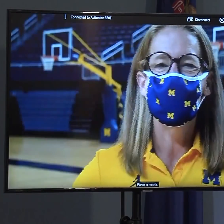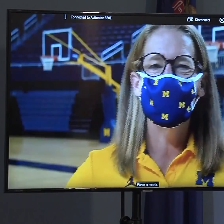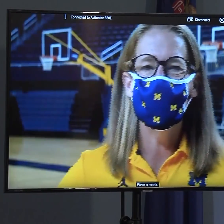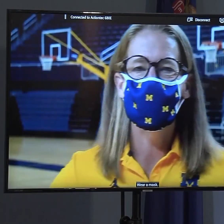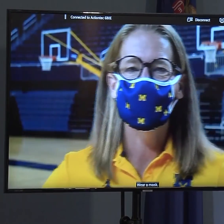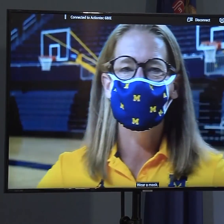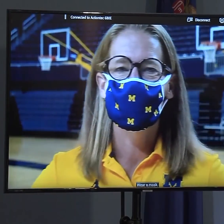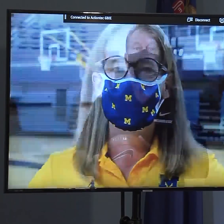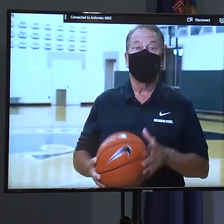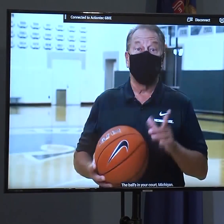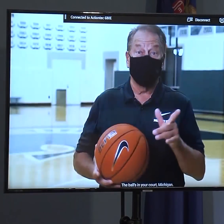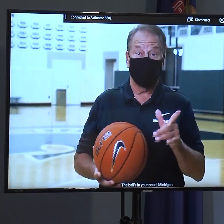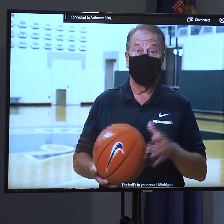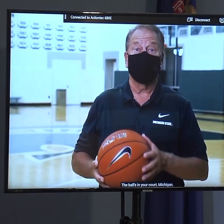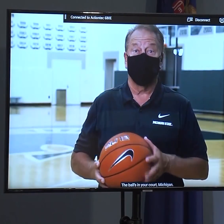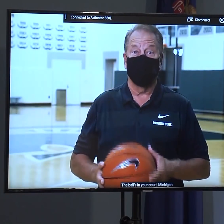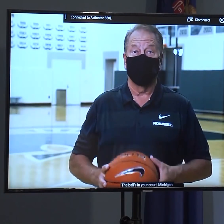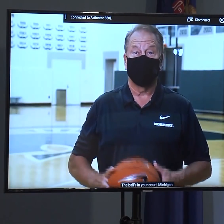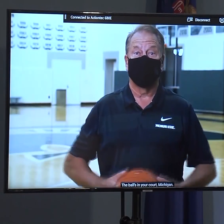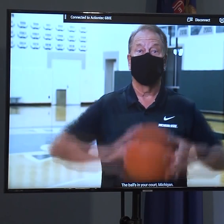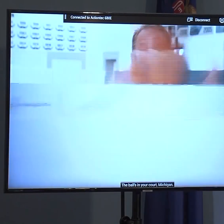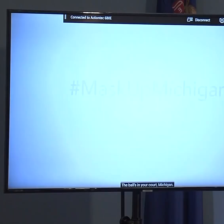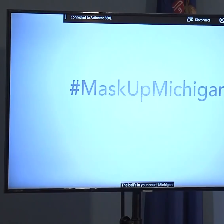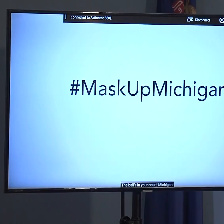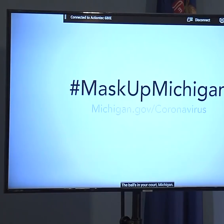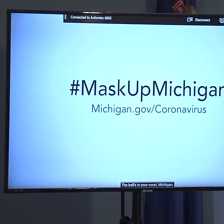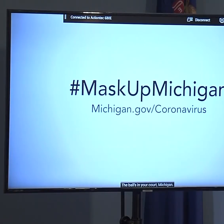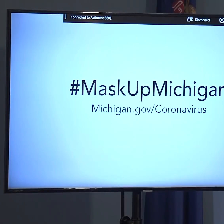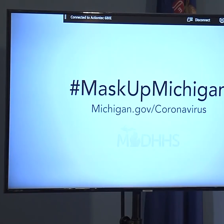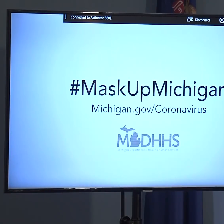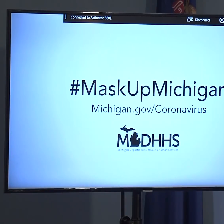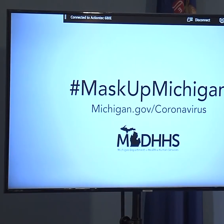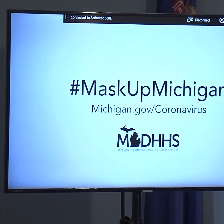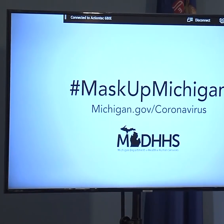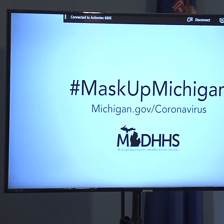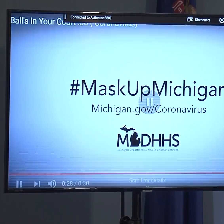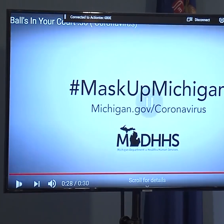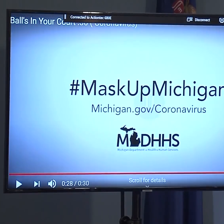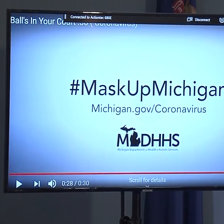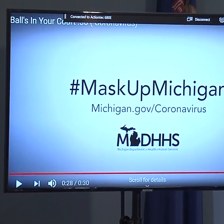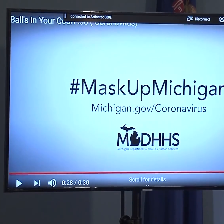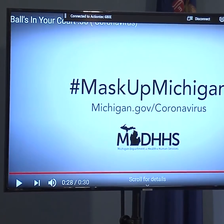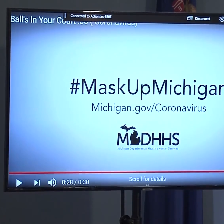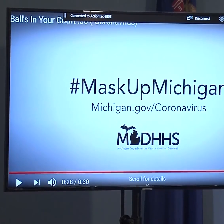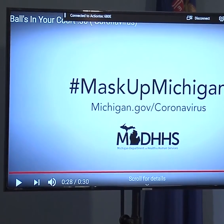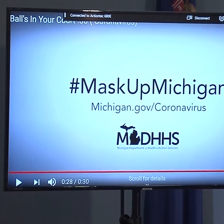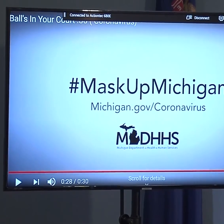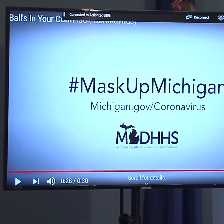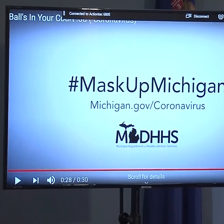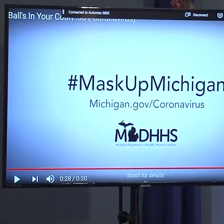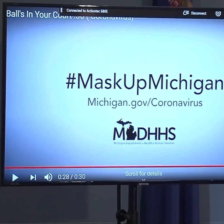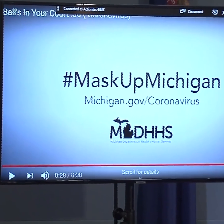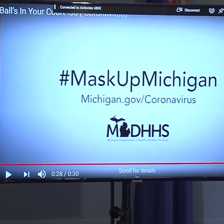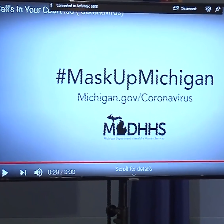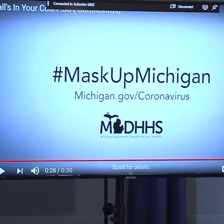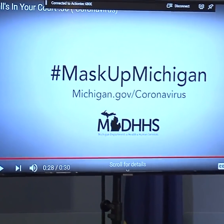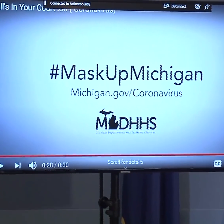ONE THING WE CAN AGREE ON TO HELP STOP THE SPREAD OF COVID-19. WEAR A MASK. WEAR MASK.